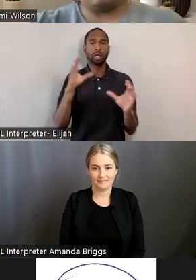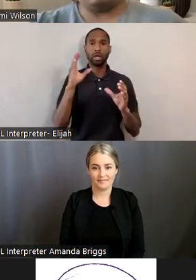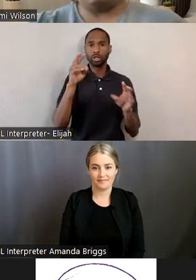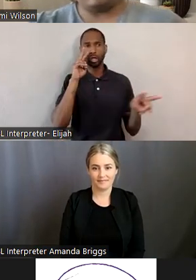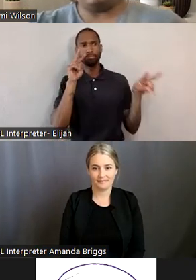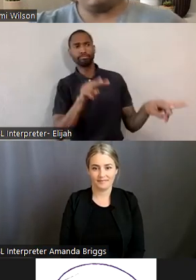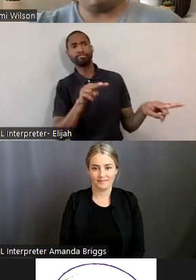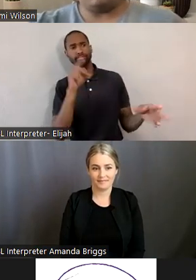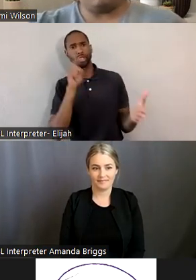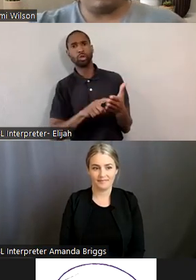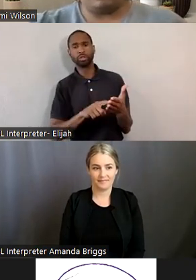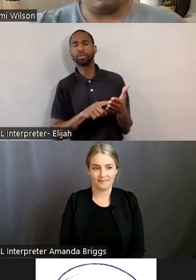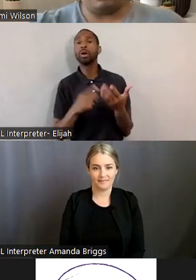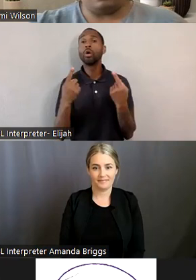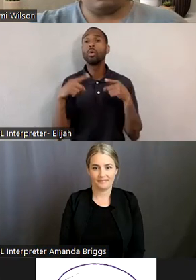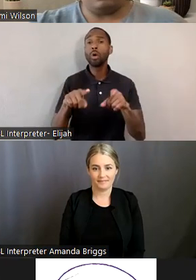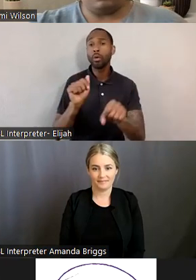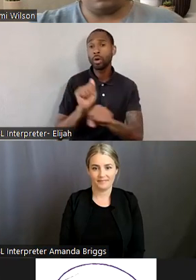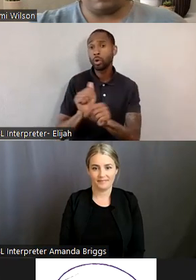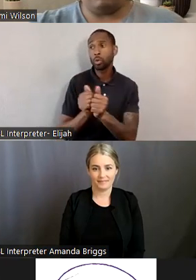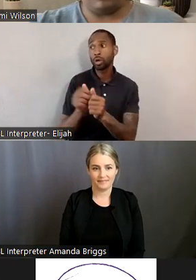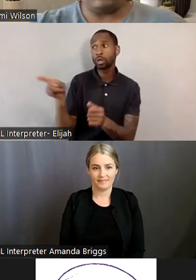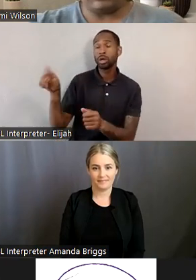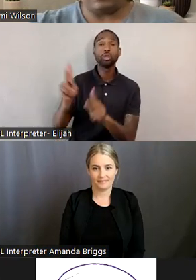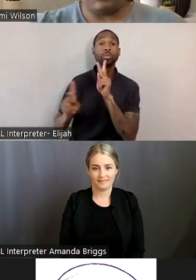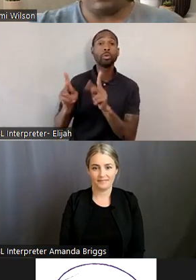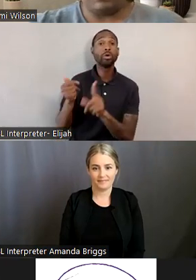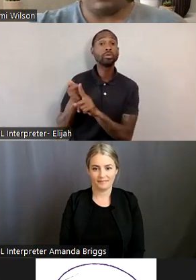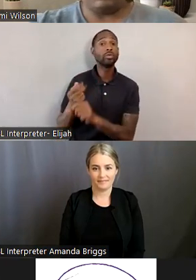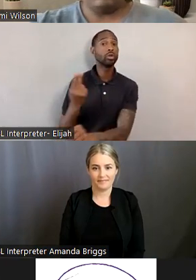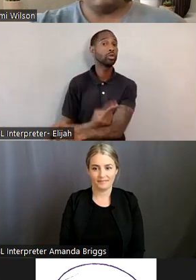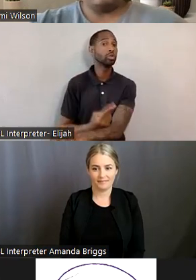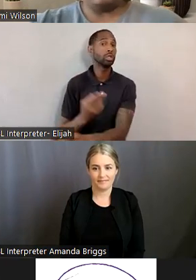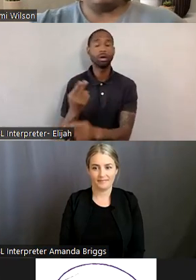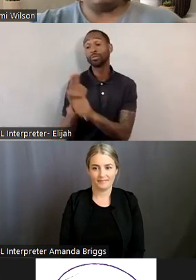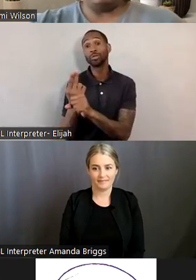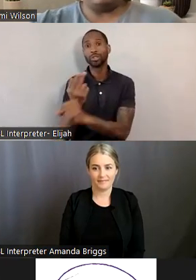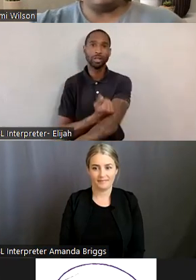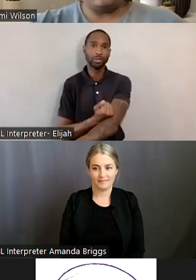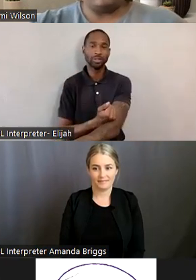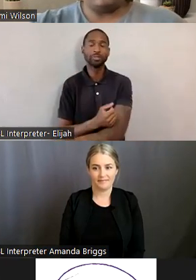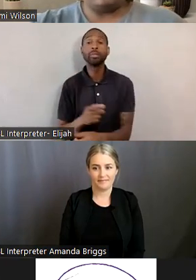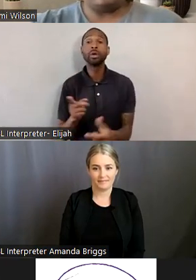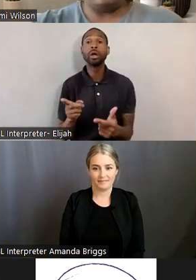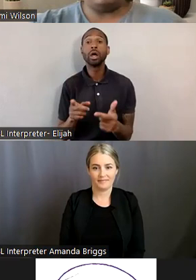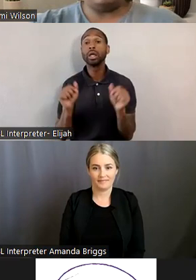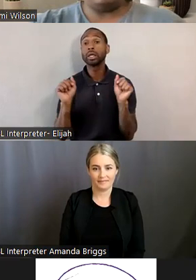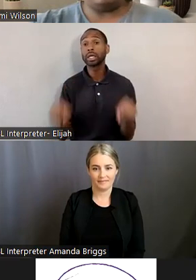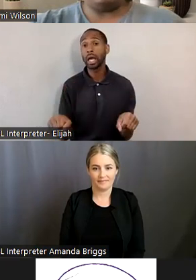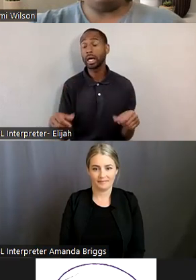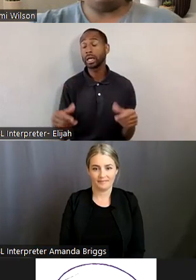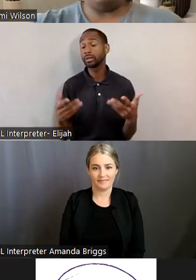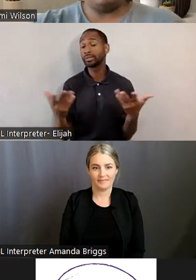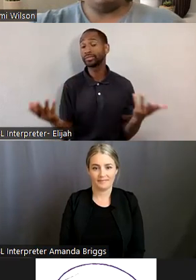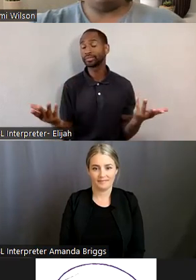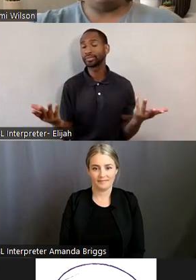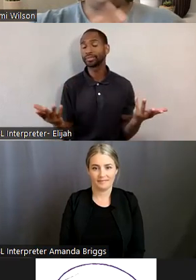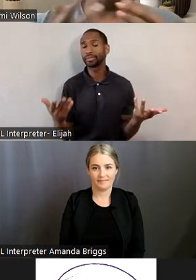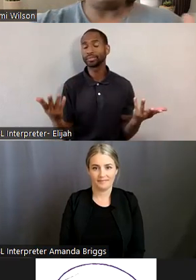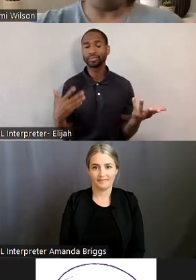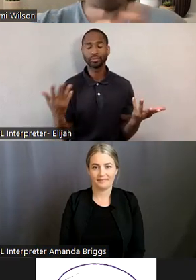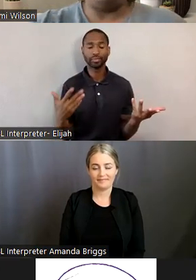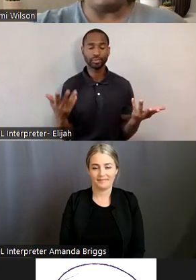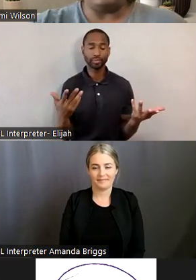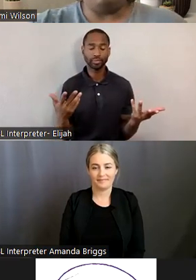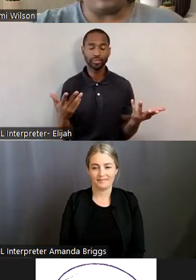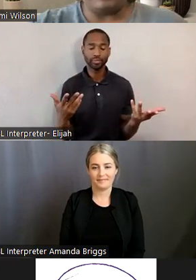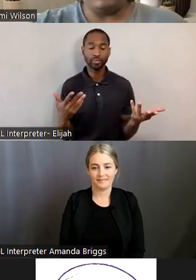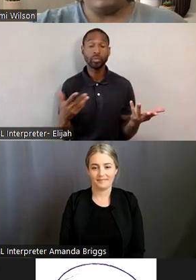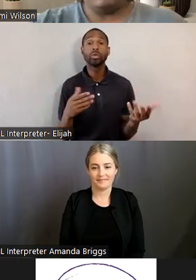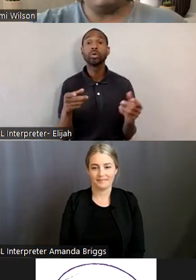as we work with those using substances. And this can, being able to identify these